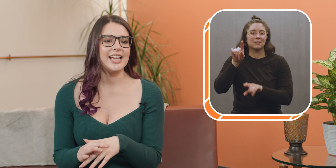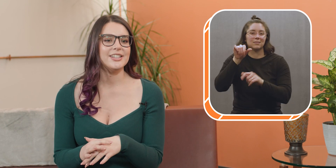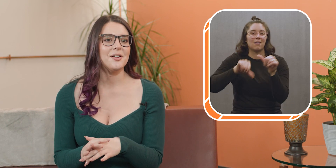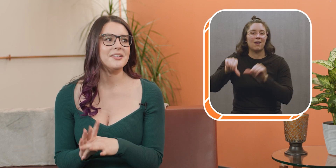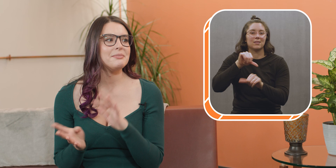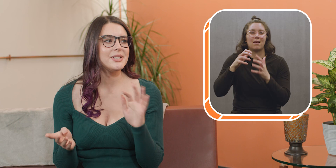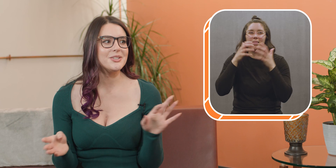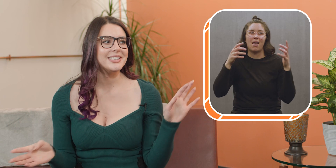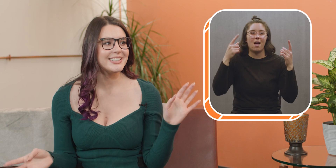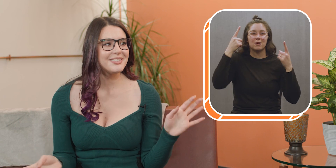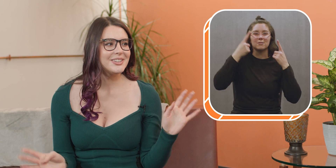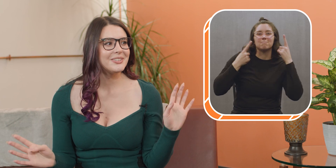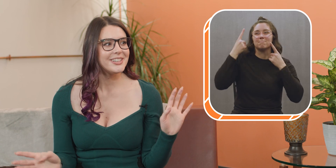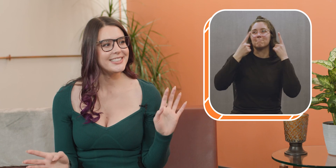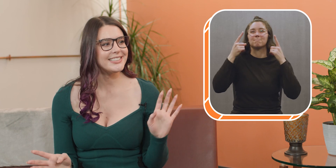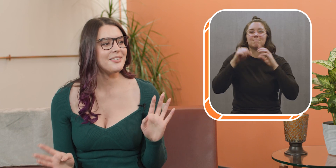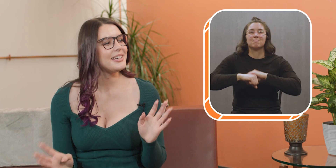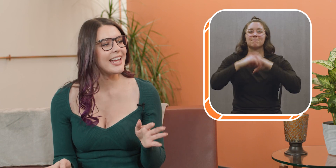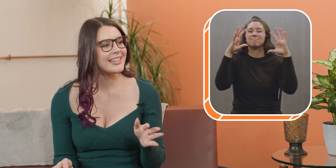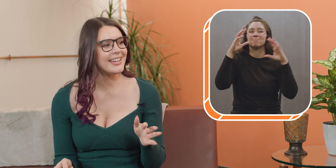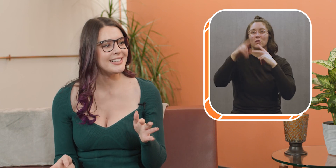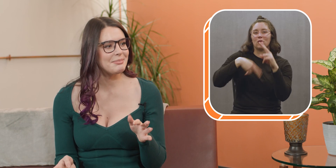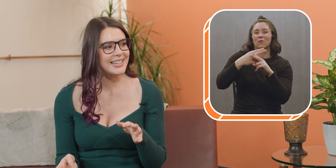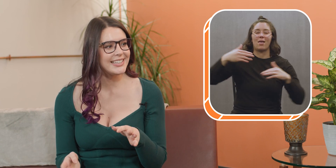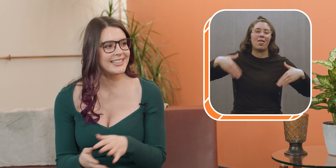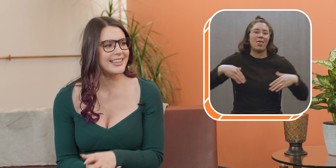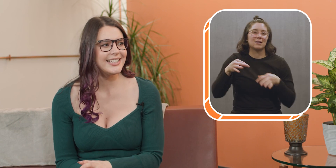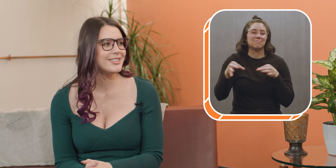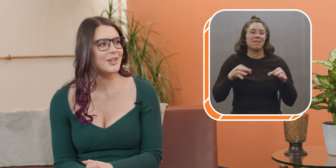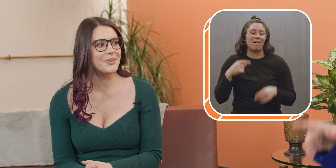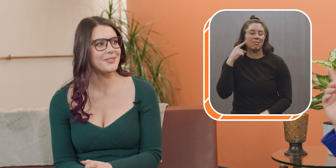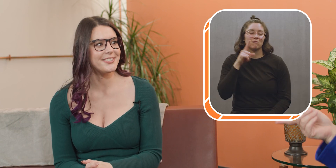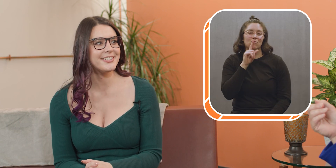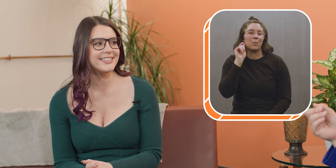all of the mysteries of the universe that we can't yet explain. I think it's so cool.